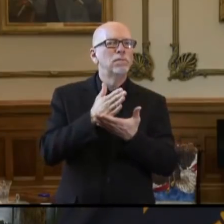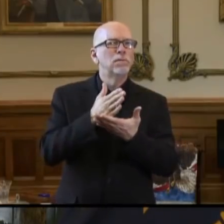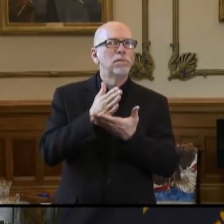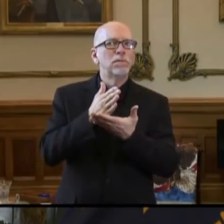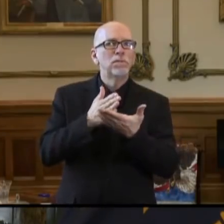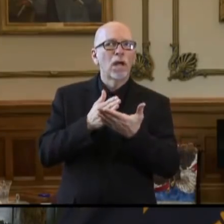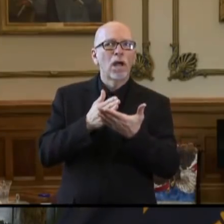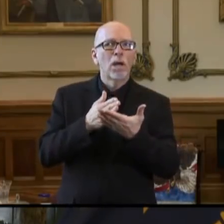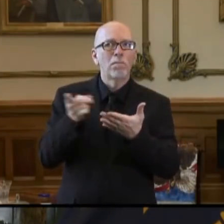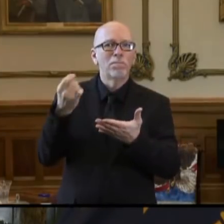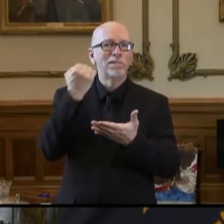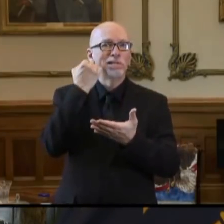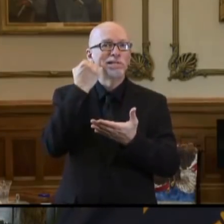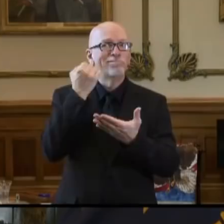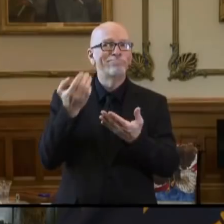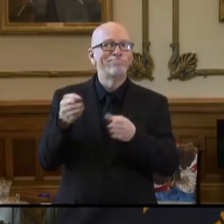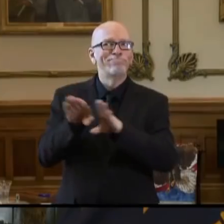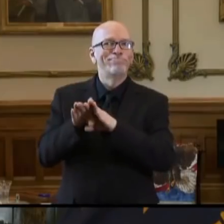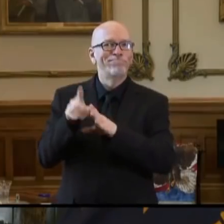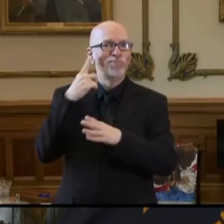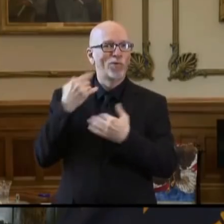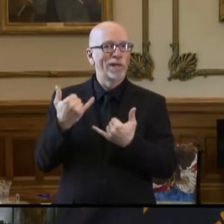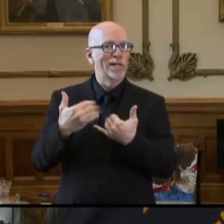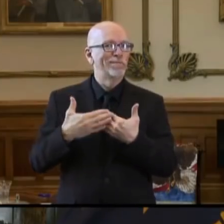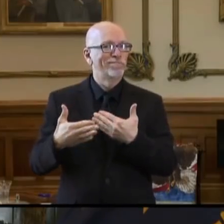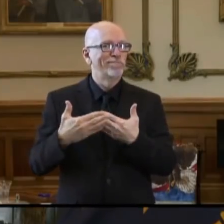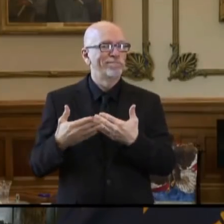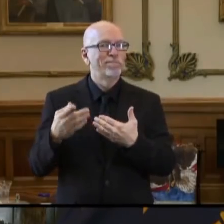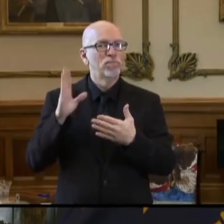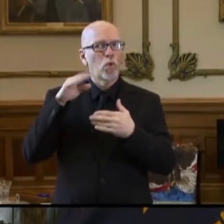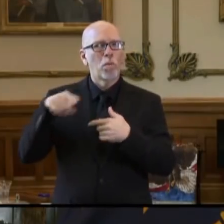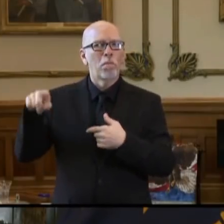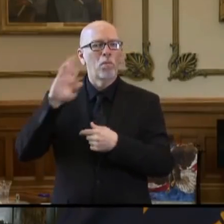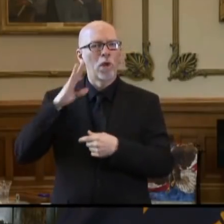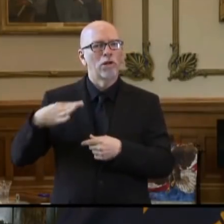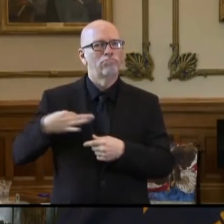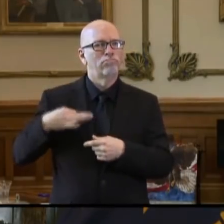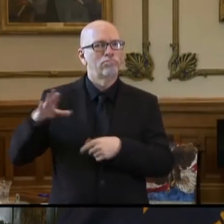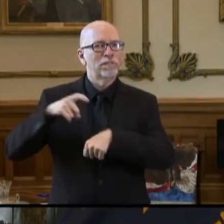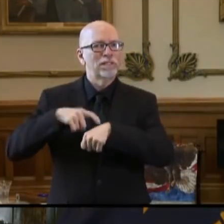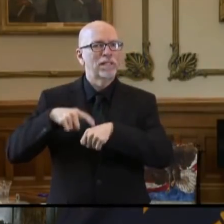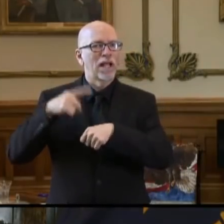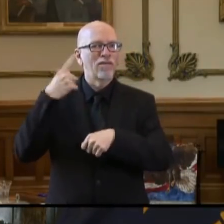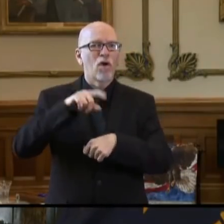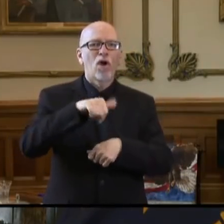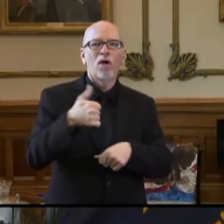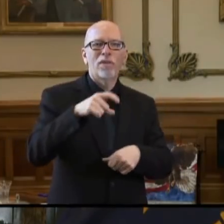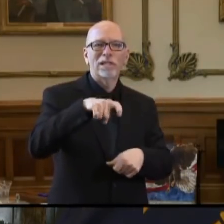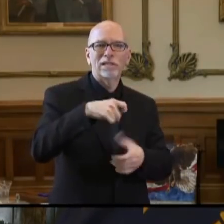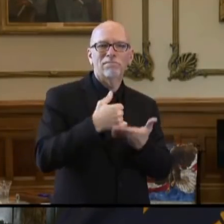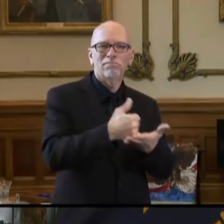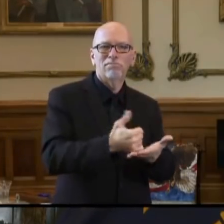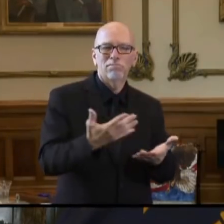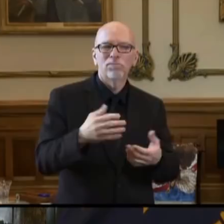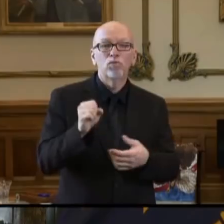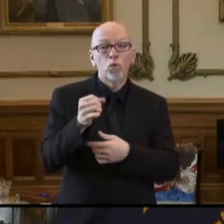INCLUDING DENTISTS. WE HOPE THAT AS SOME ARE NO LONGER OPEN